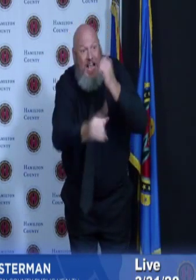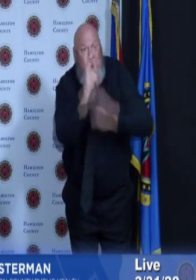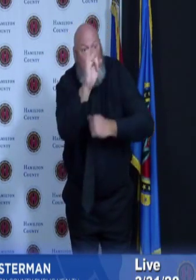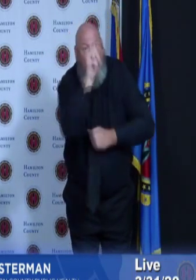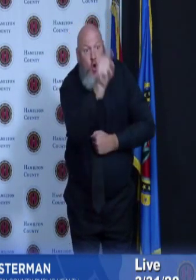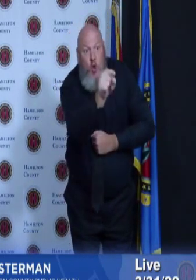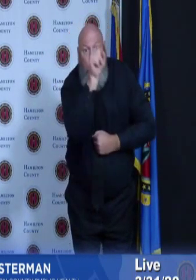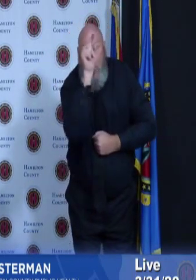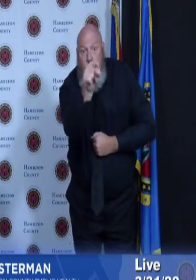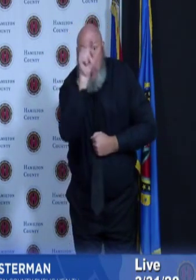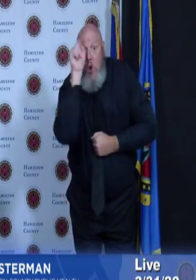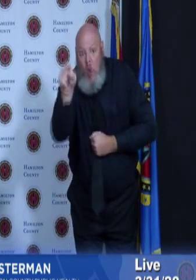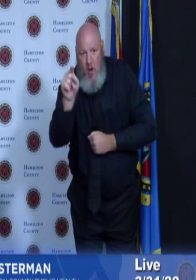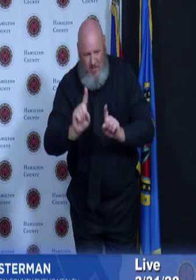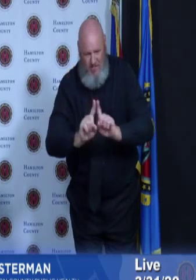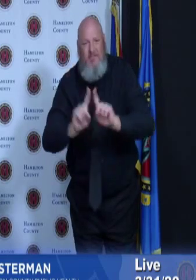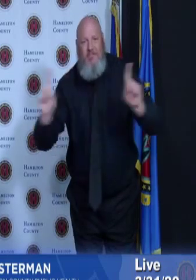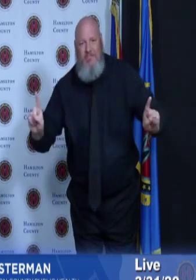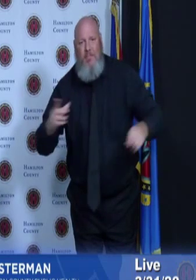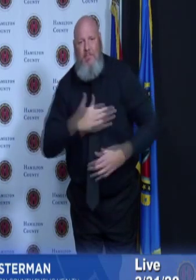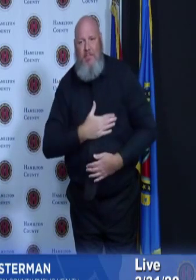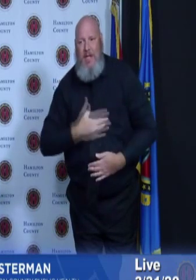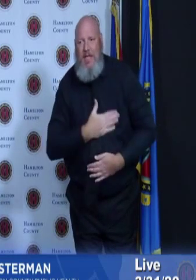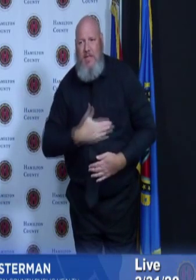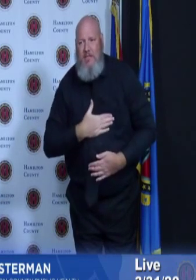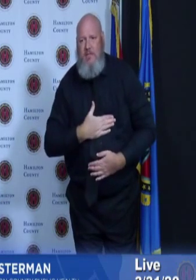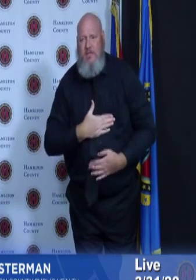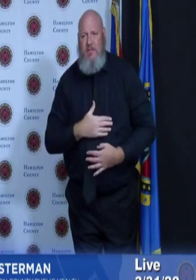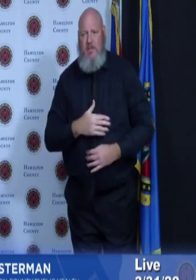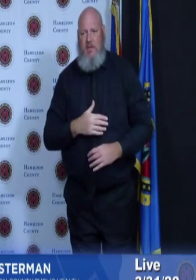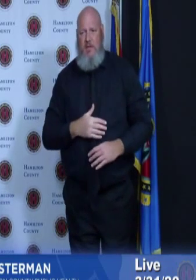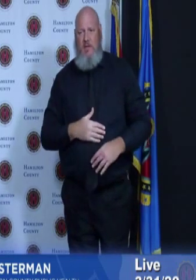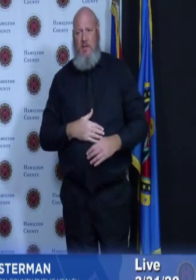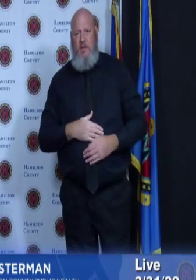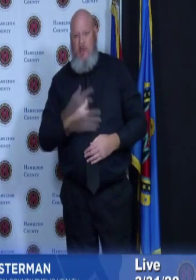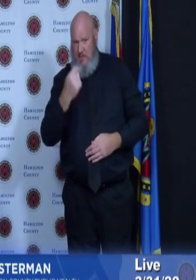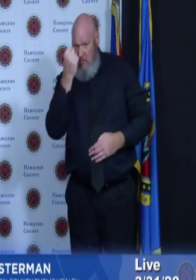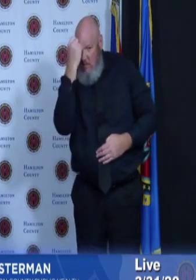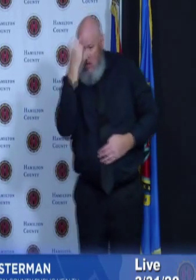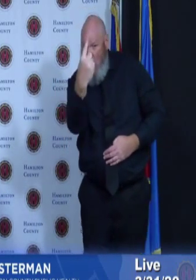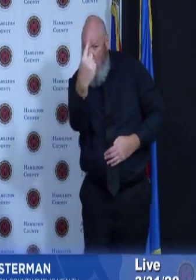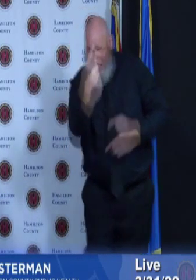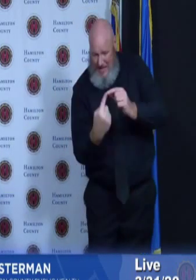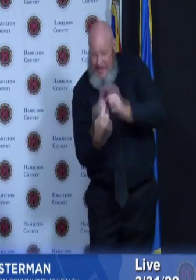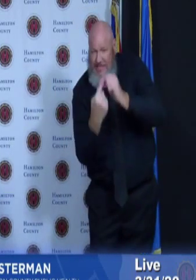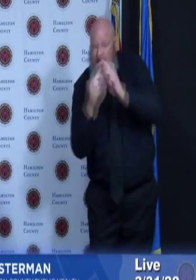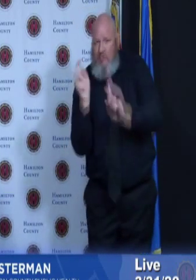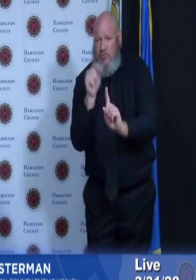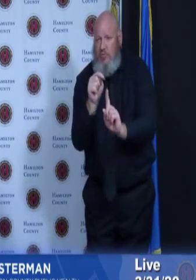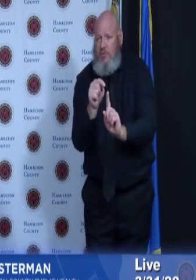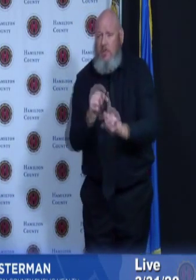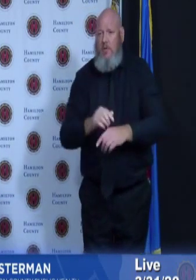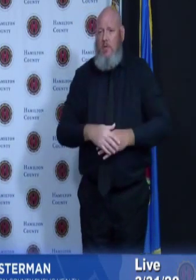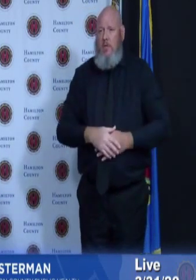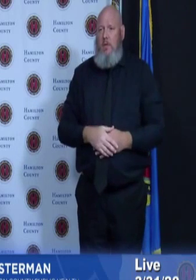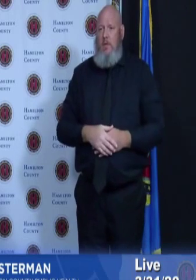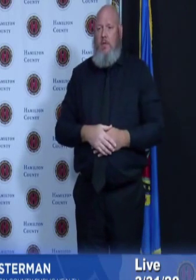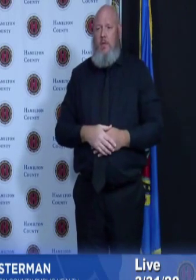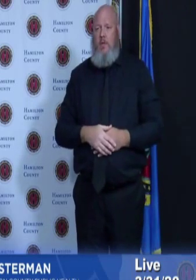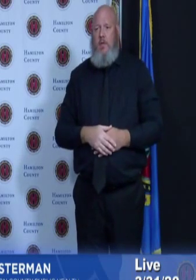have to social distance so if I'm going somewhere with my wife or my kids we can all hang out real close together because we're doing so all the time but if